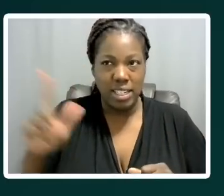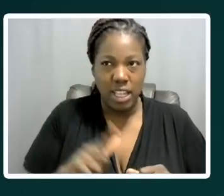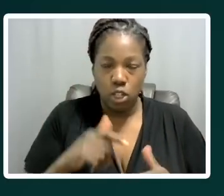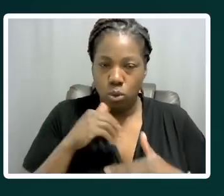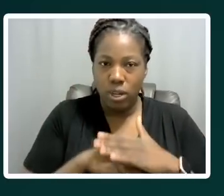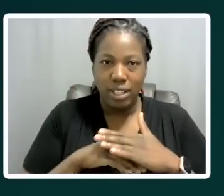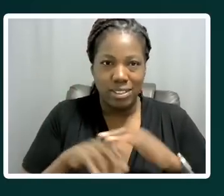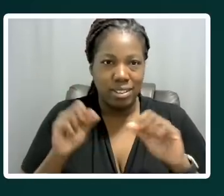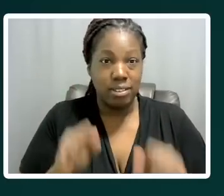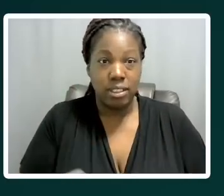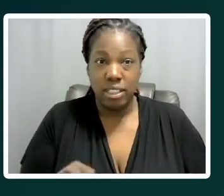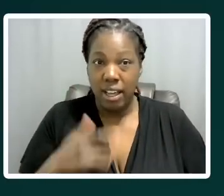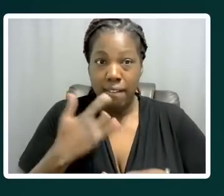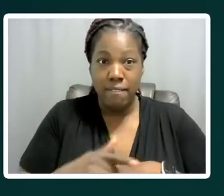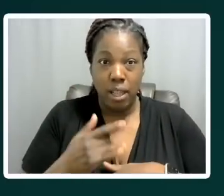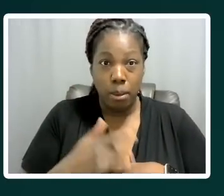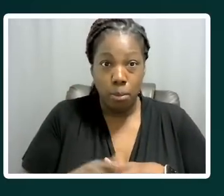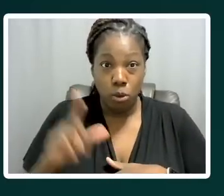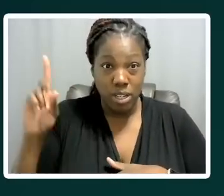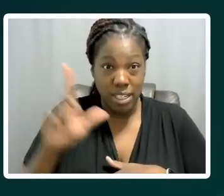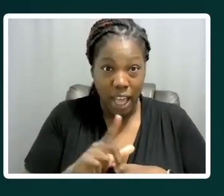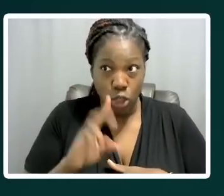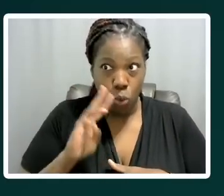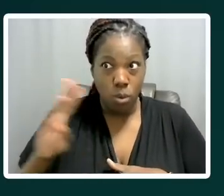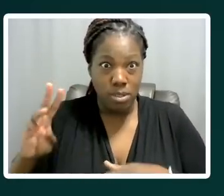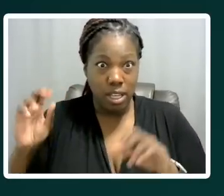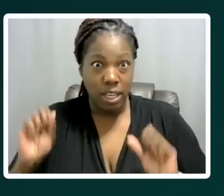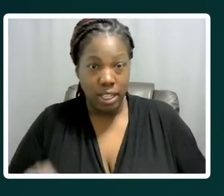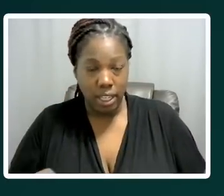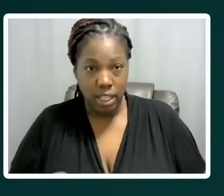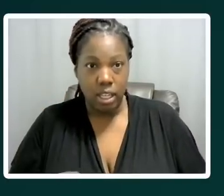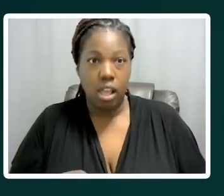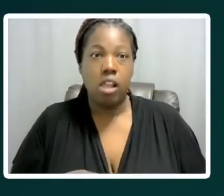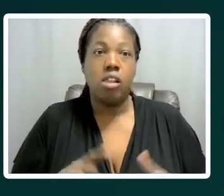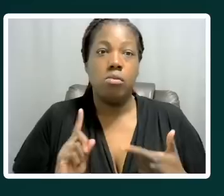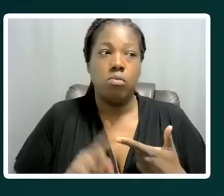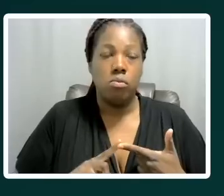They're available for download on our website. You can download the PDF, you can print it,